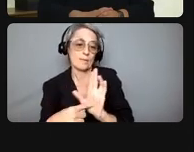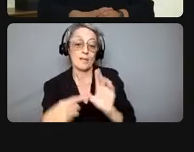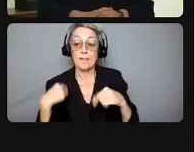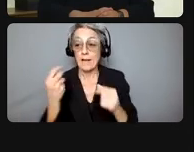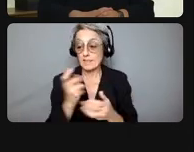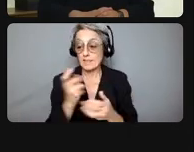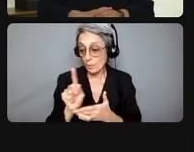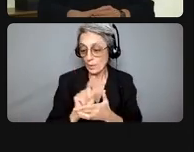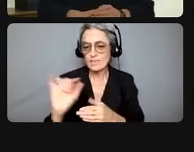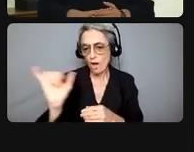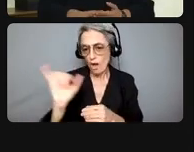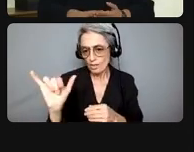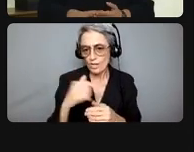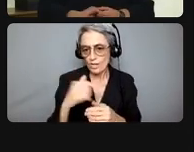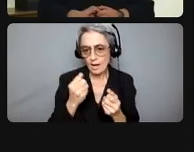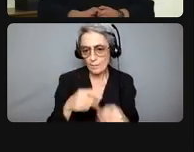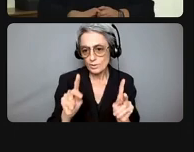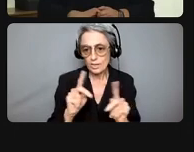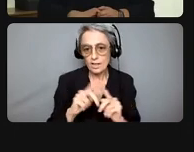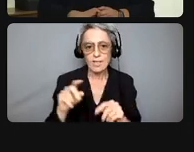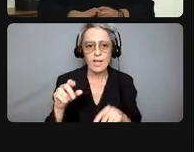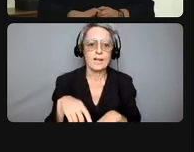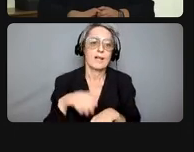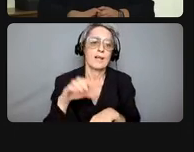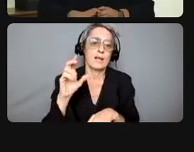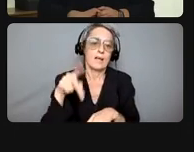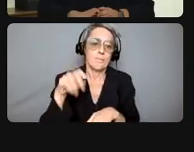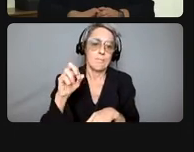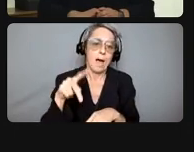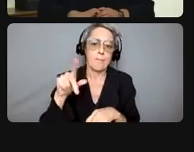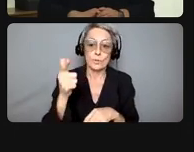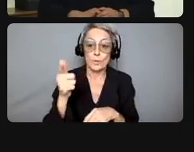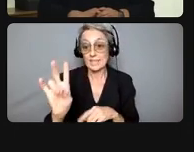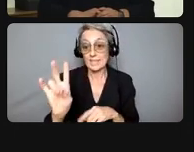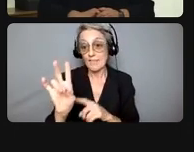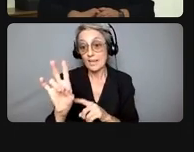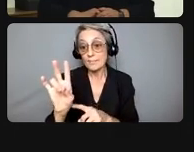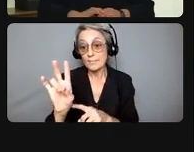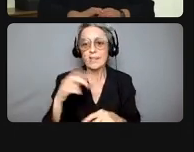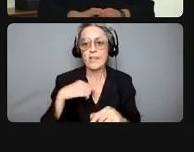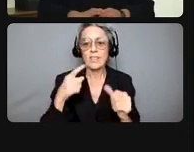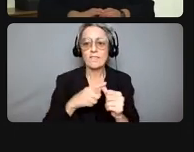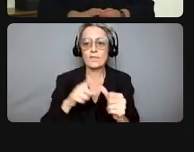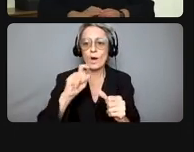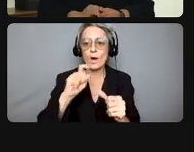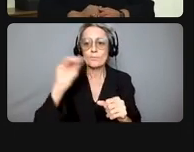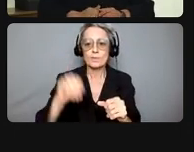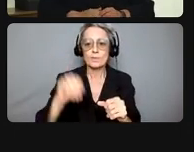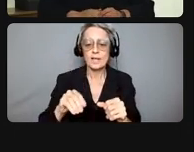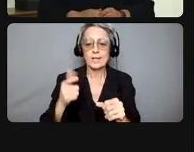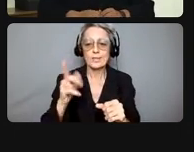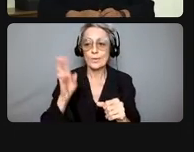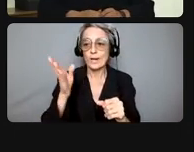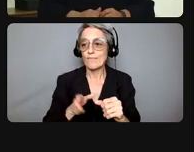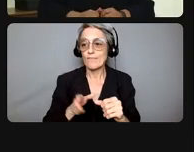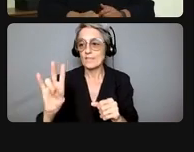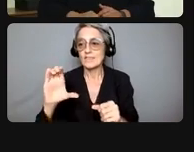which we announced at COP 27 that we have the first 100 percent, 24 seven CFE Tariff